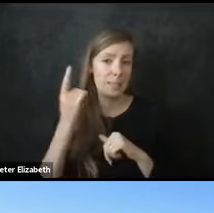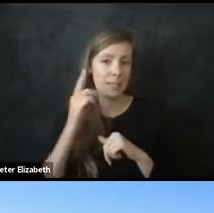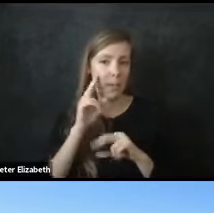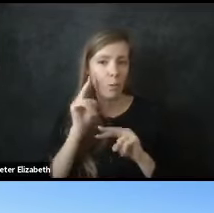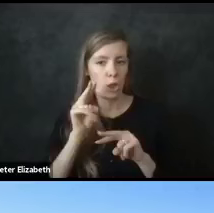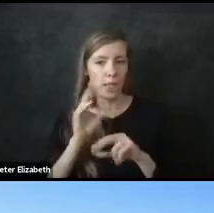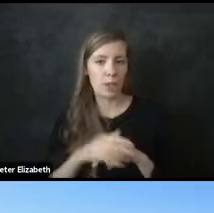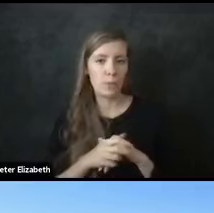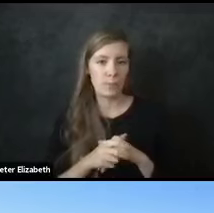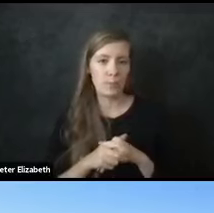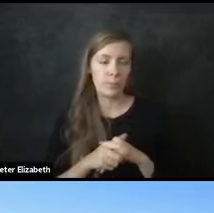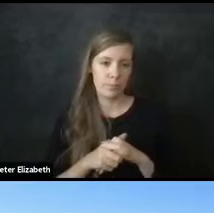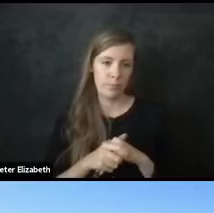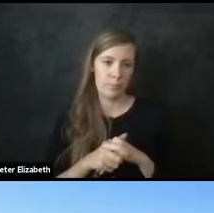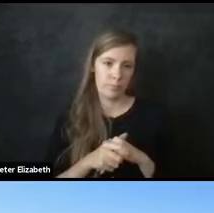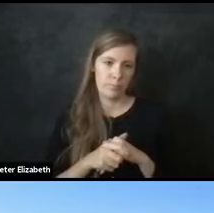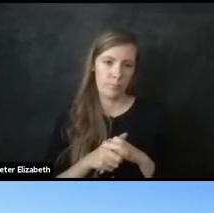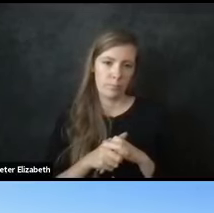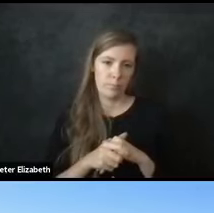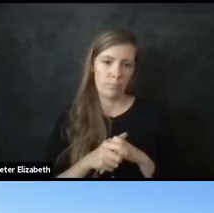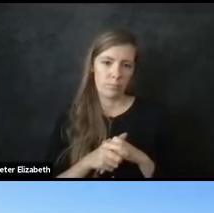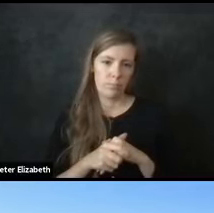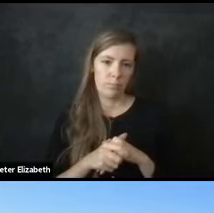Yeah, it is concerning